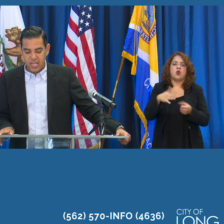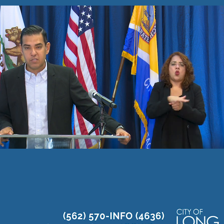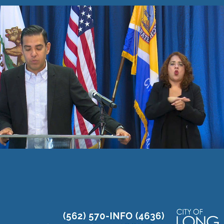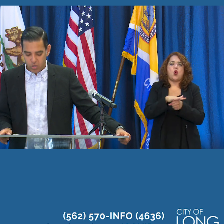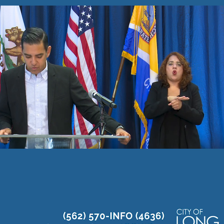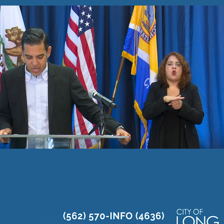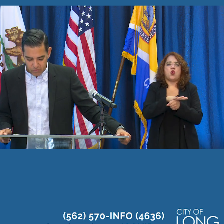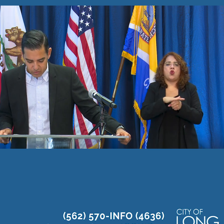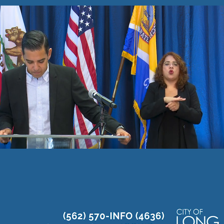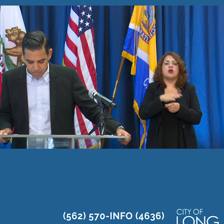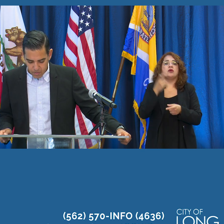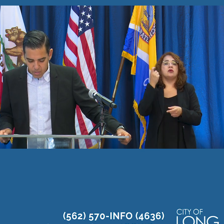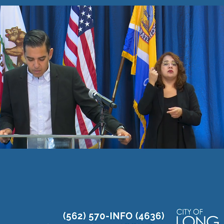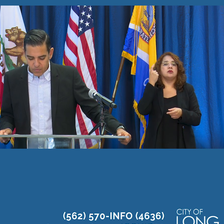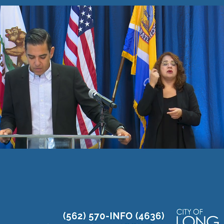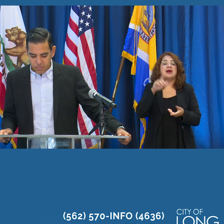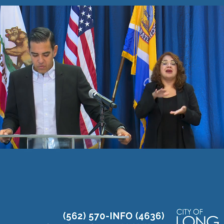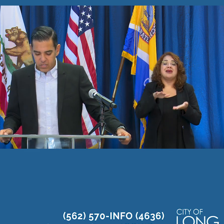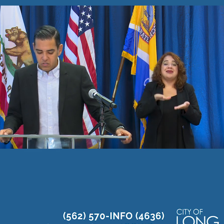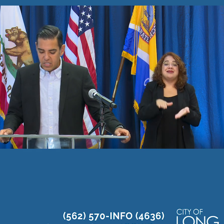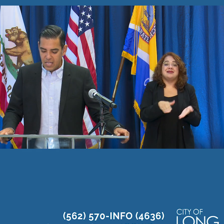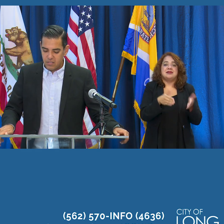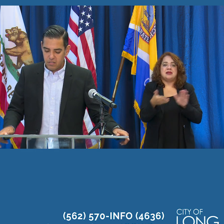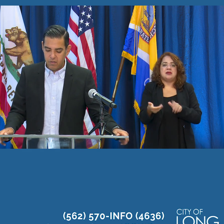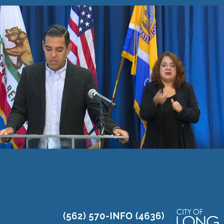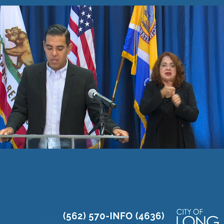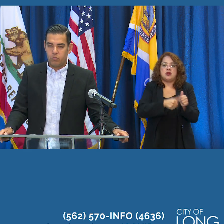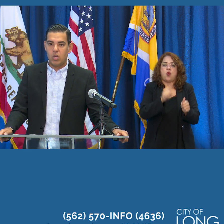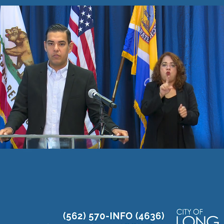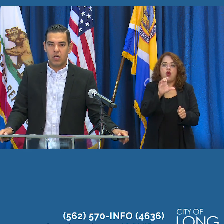deaths per 100,000. These deaths as we all know